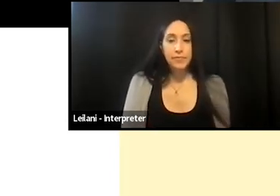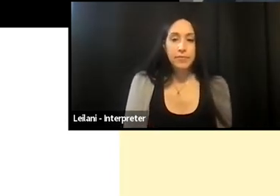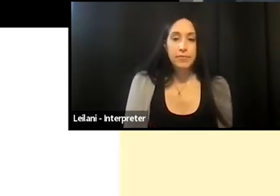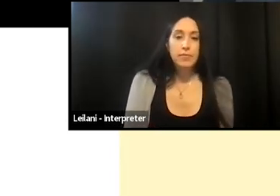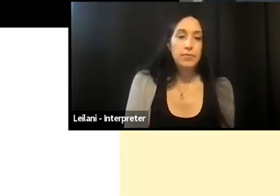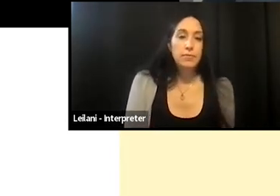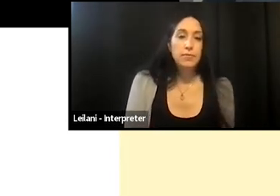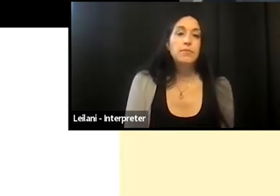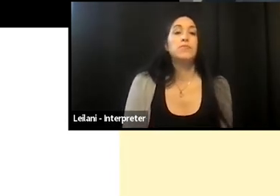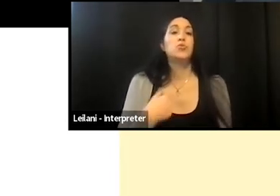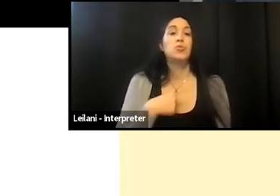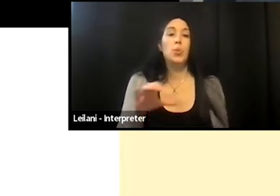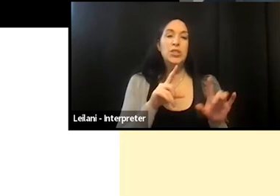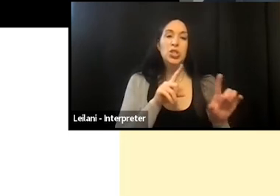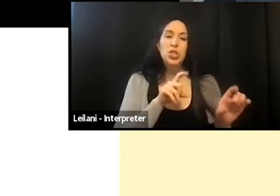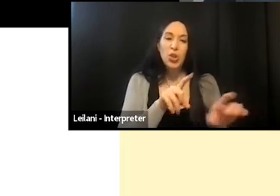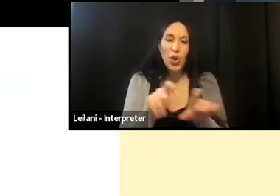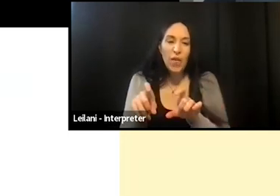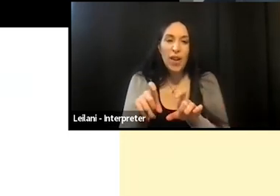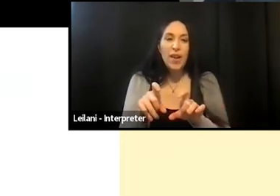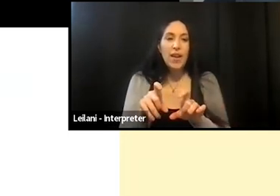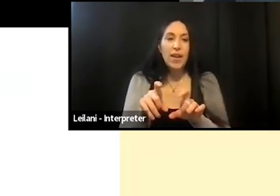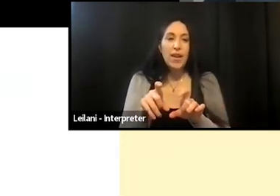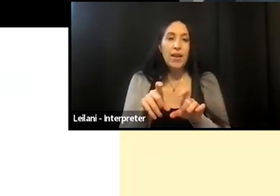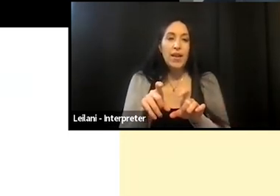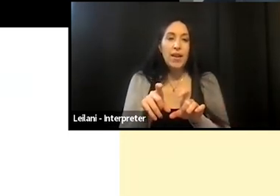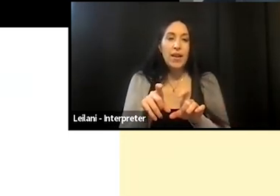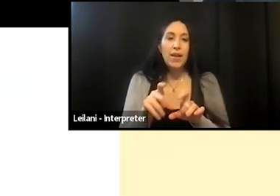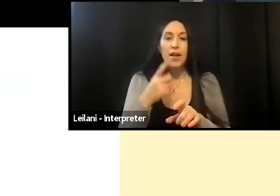to help inform our future efforts. Next slide please.